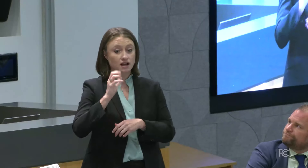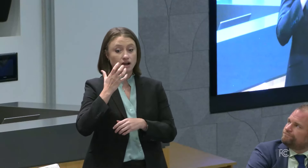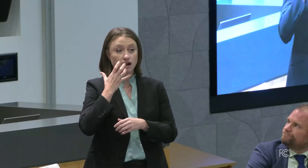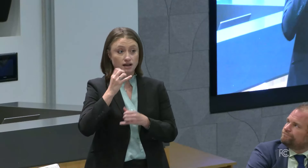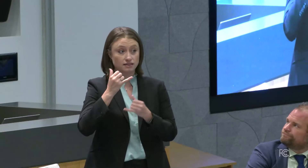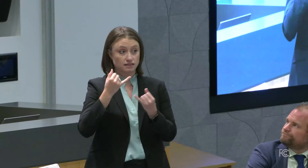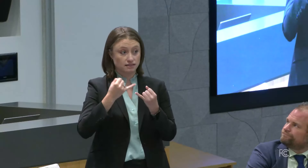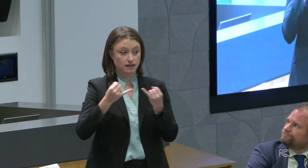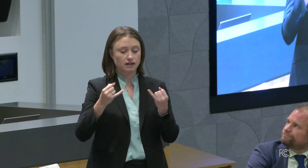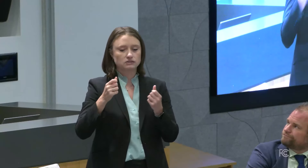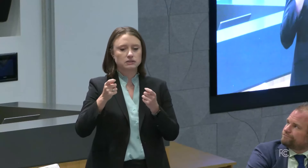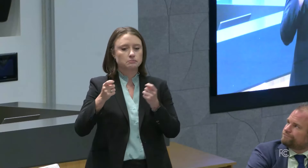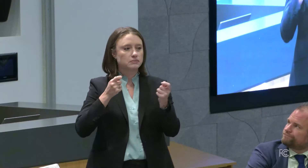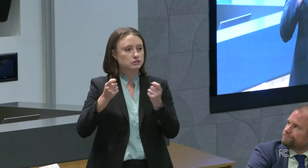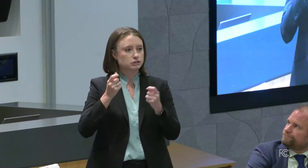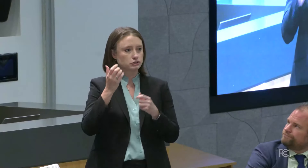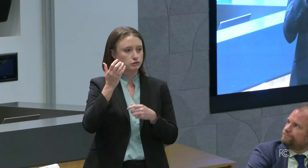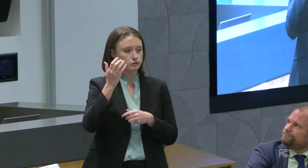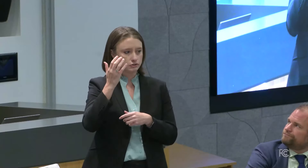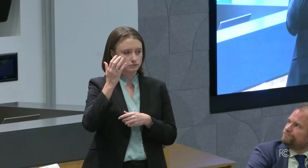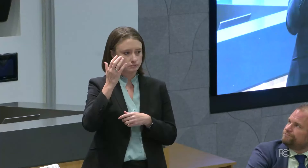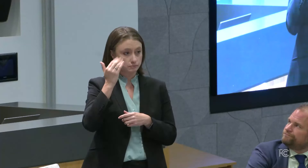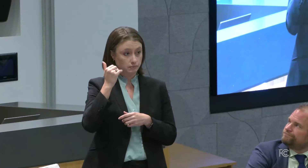THAT AGAIN. THE ELDERCARE LOCATOR.